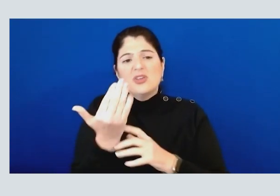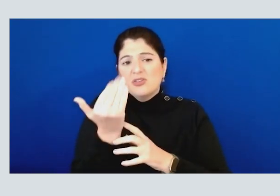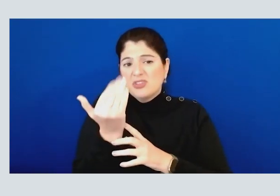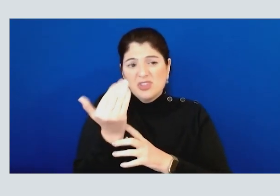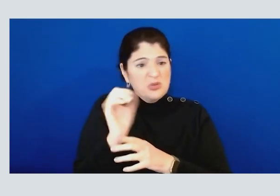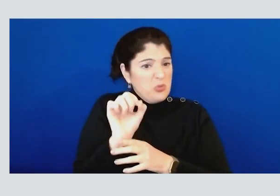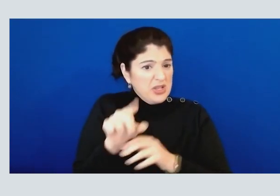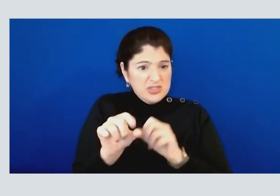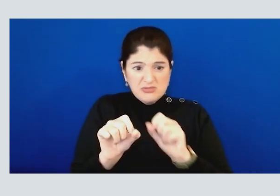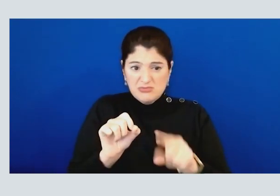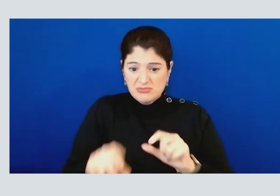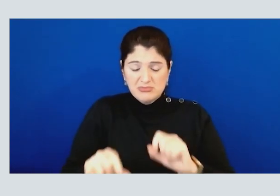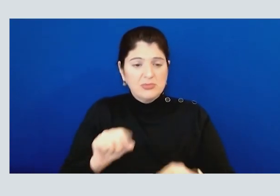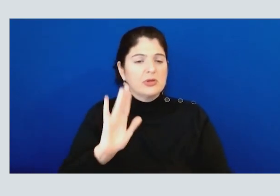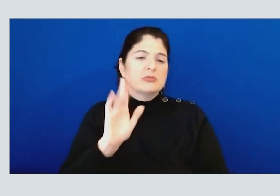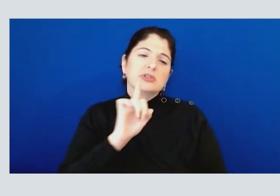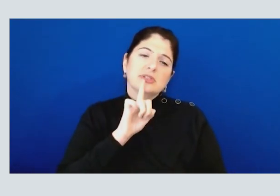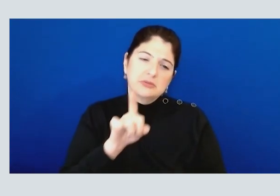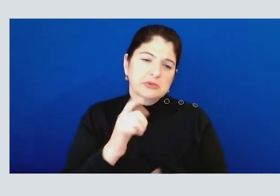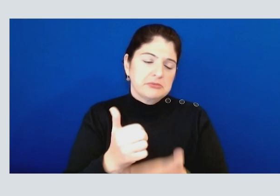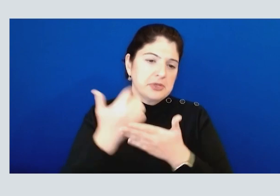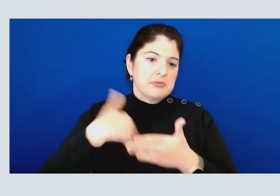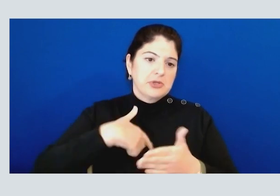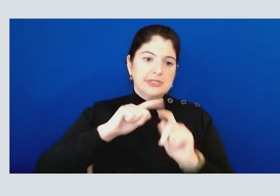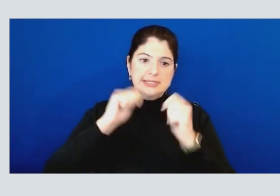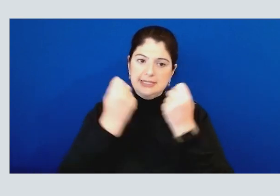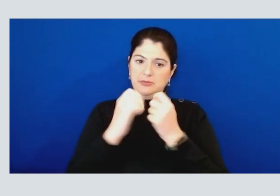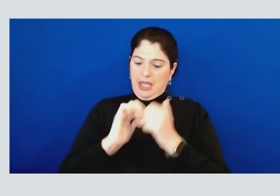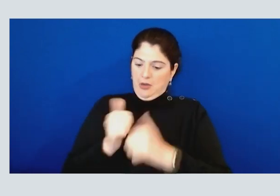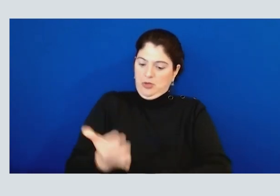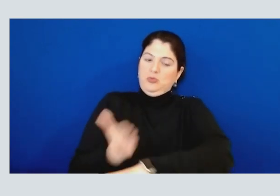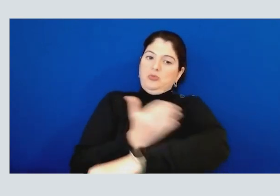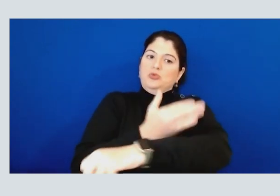you will help our team understand what we can improve. So, let's get started.